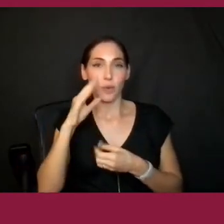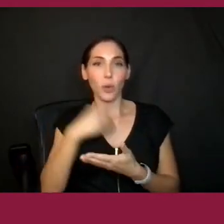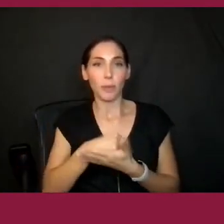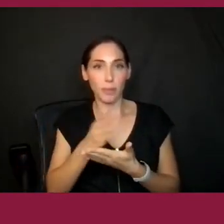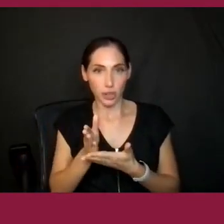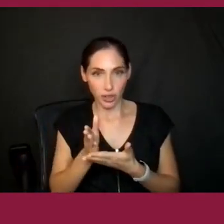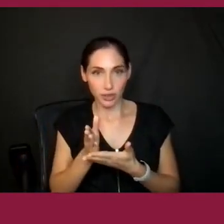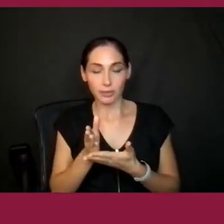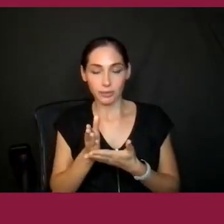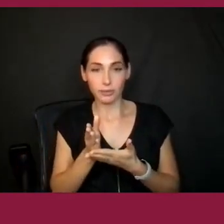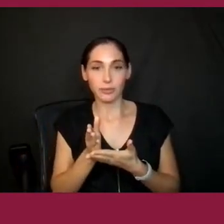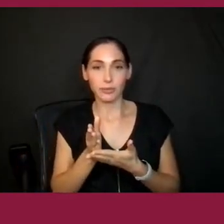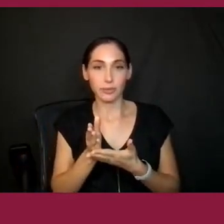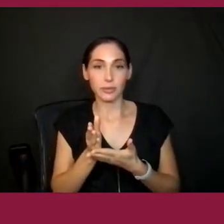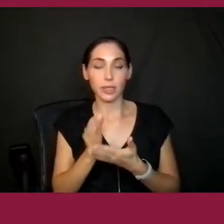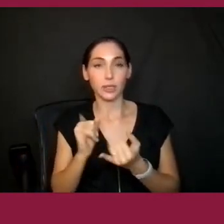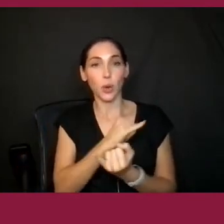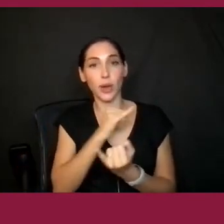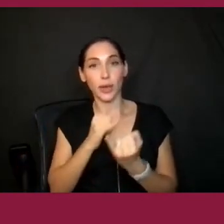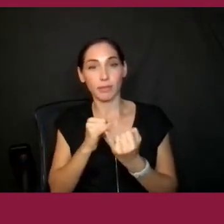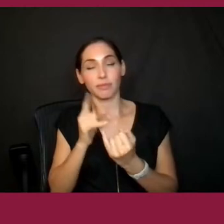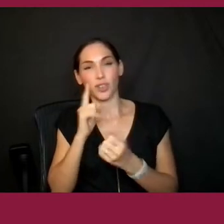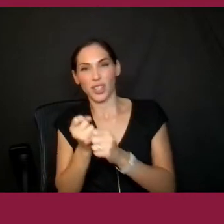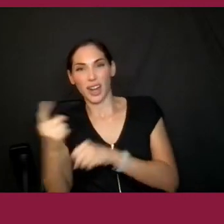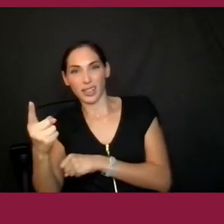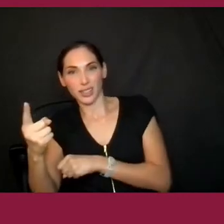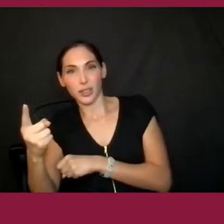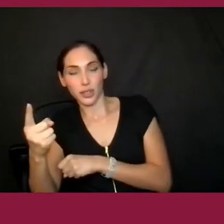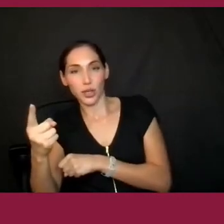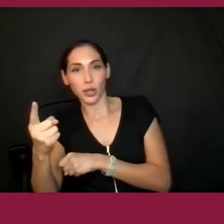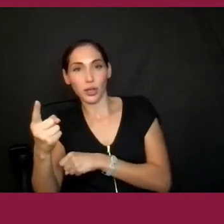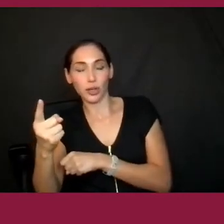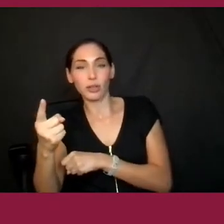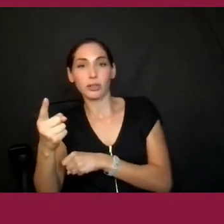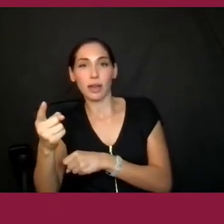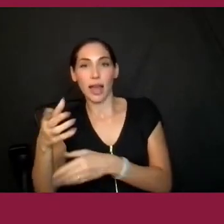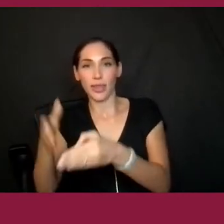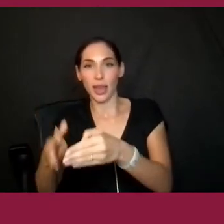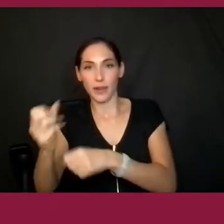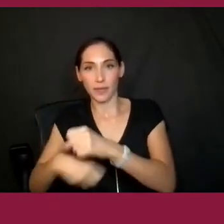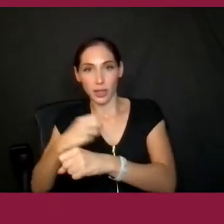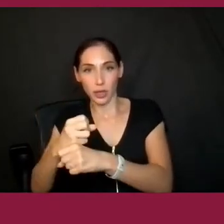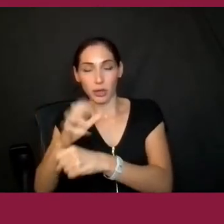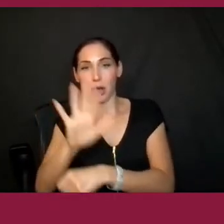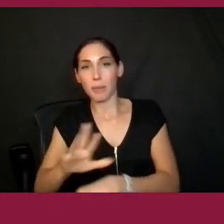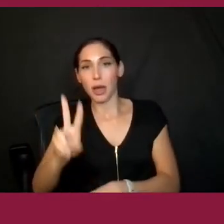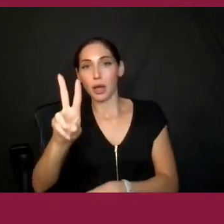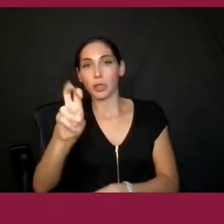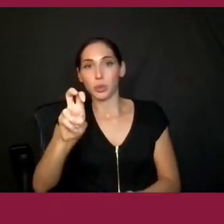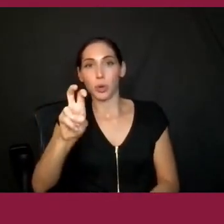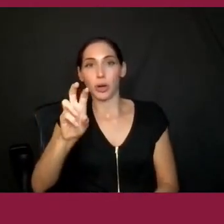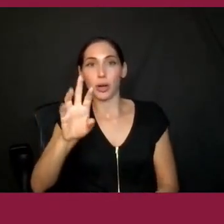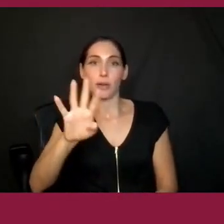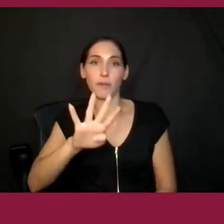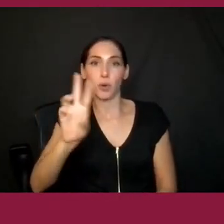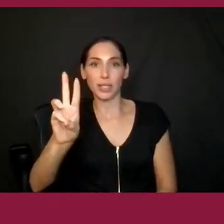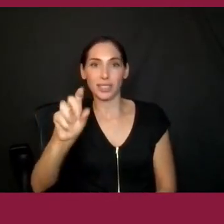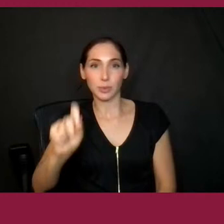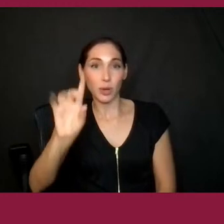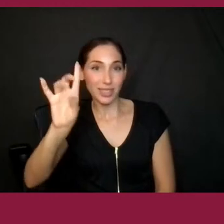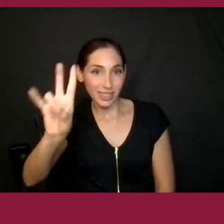So at the end of next year, uh, about $246.7 million of the